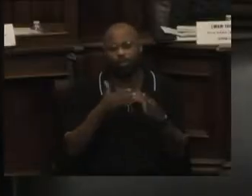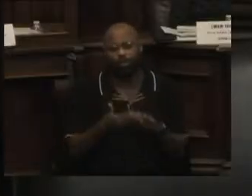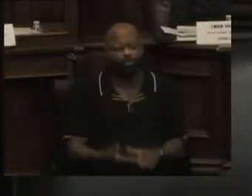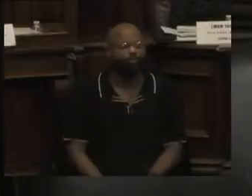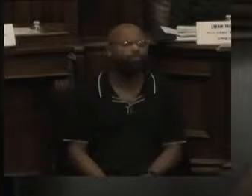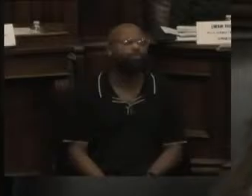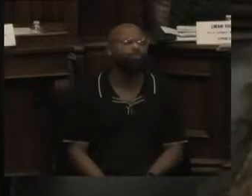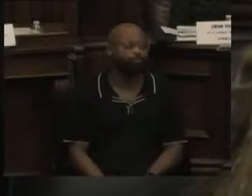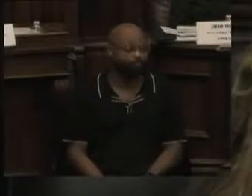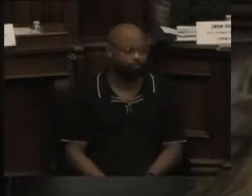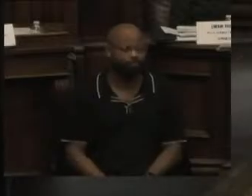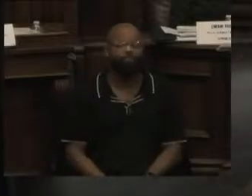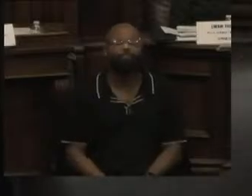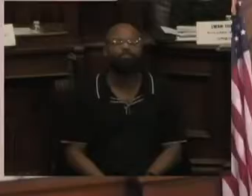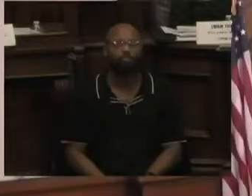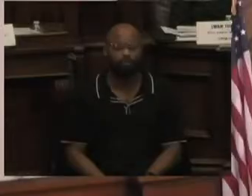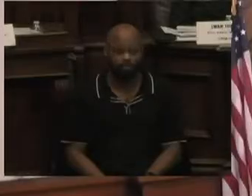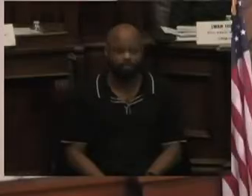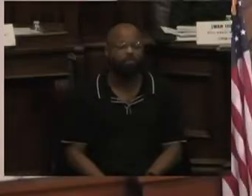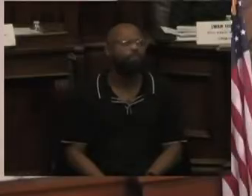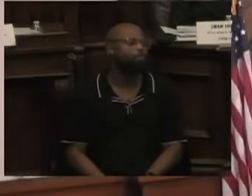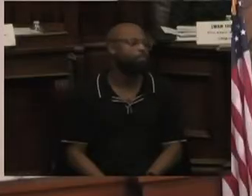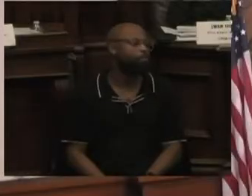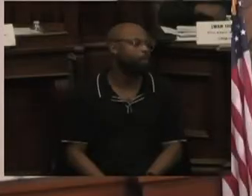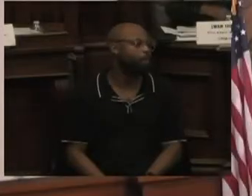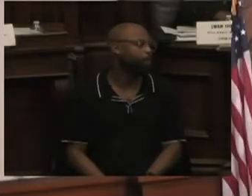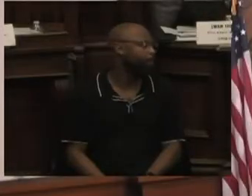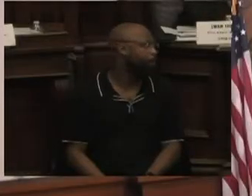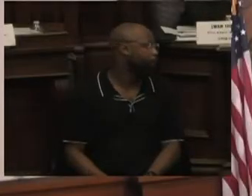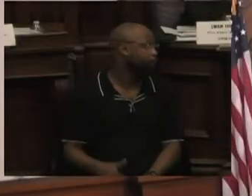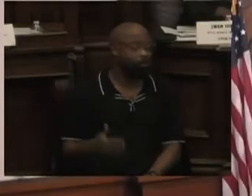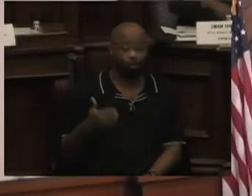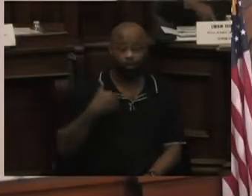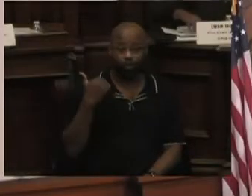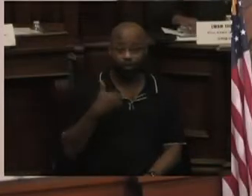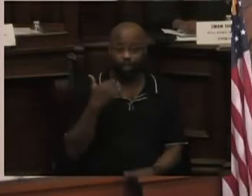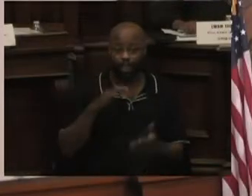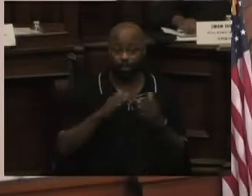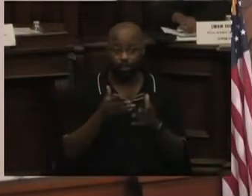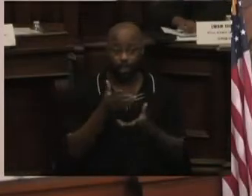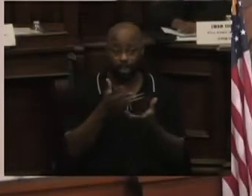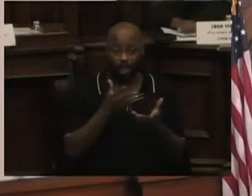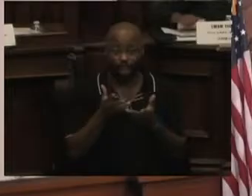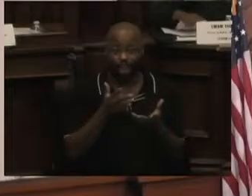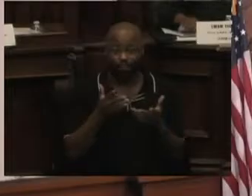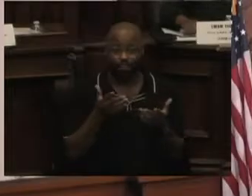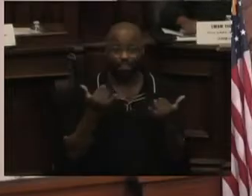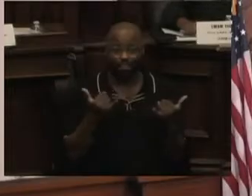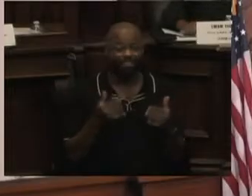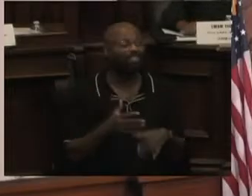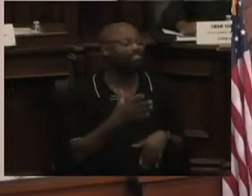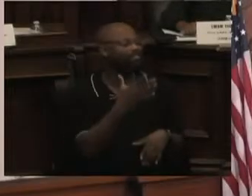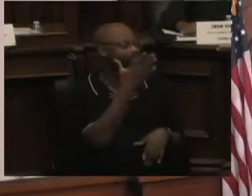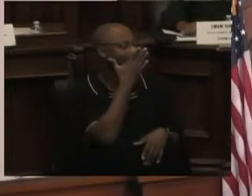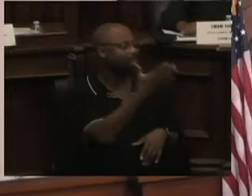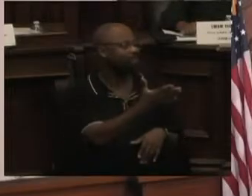the job done to protect our